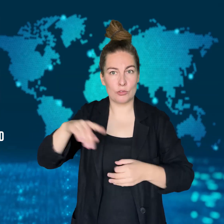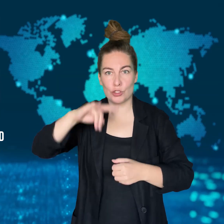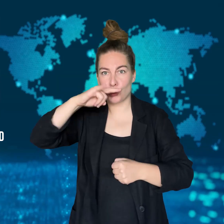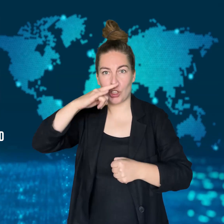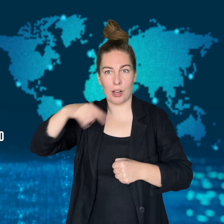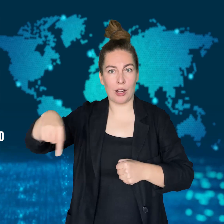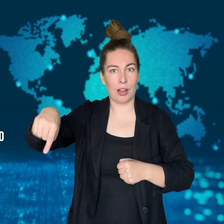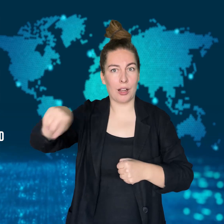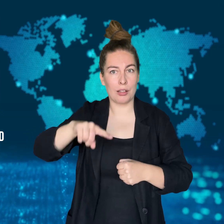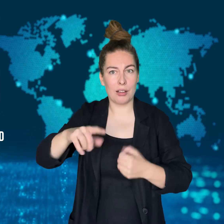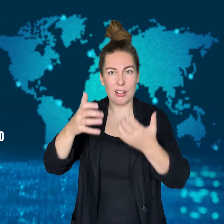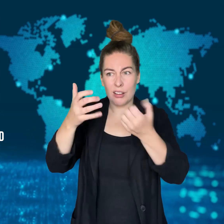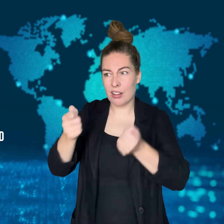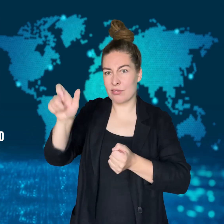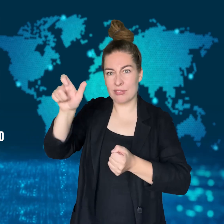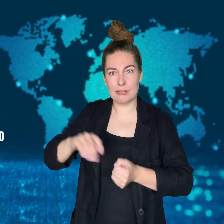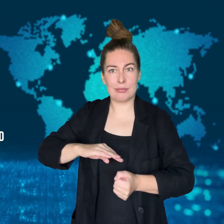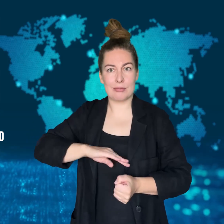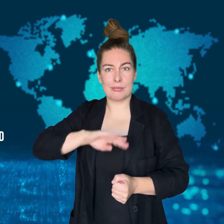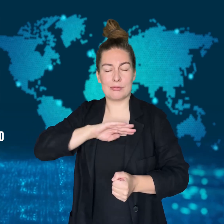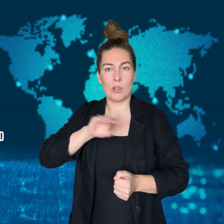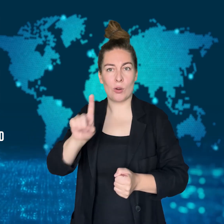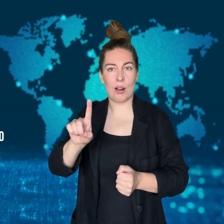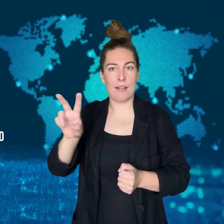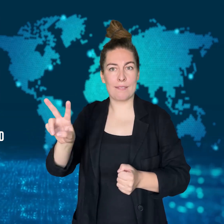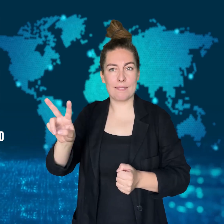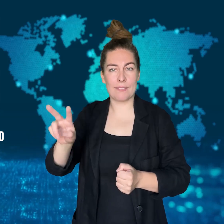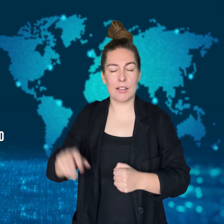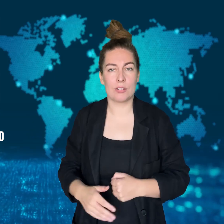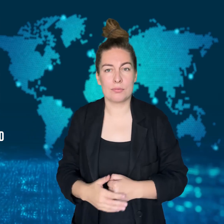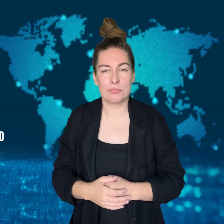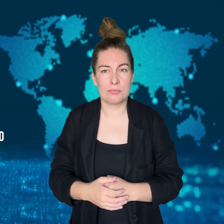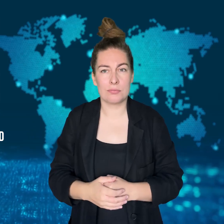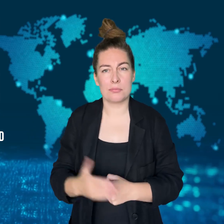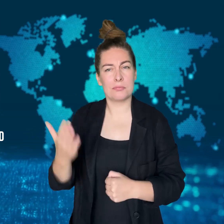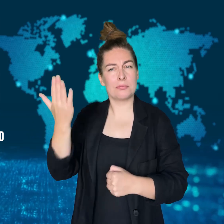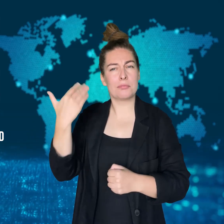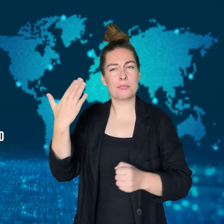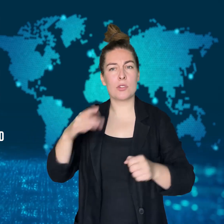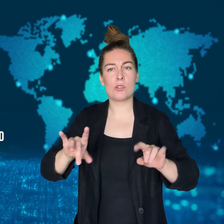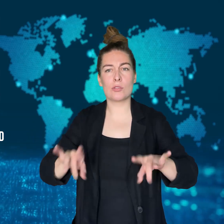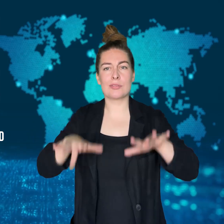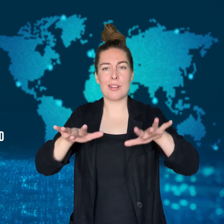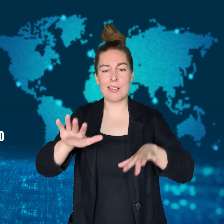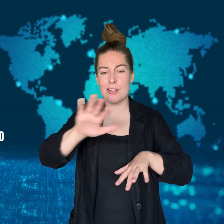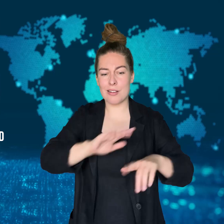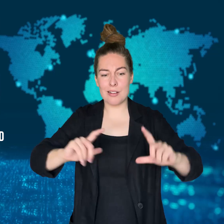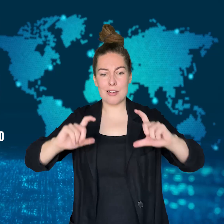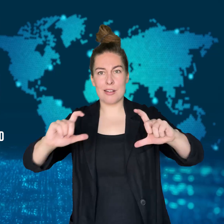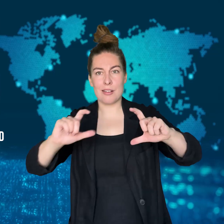Some of them were as little as 12 years old.